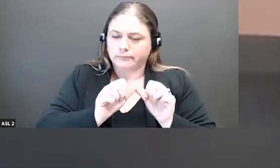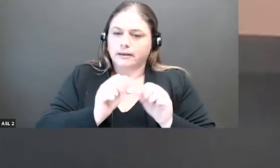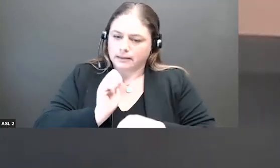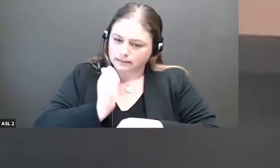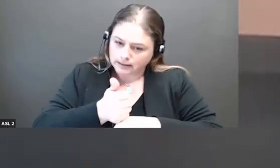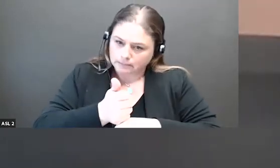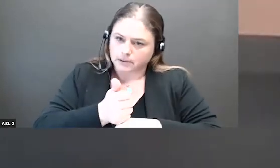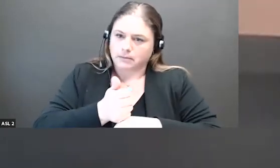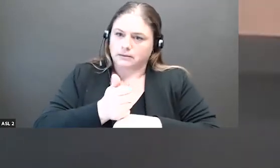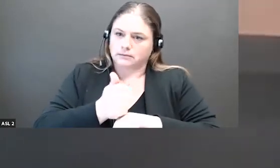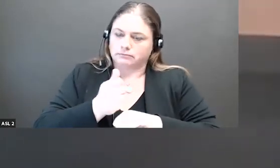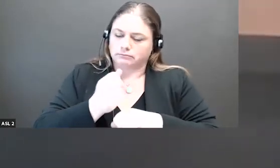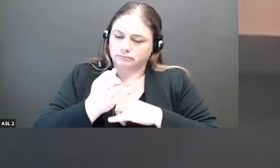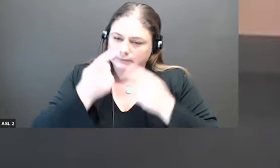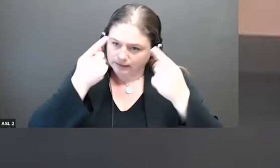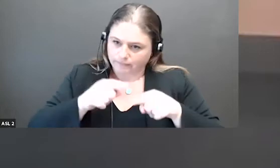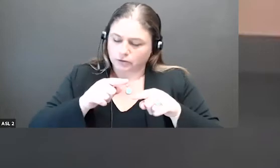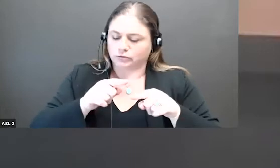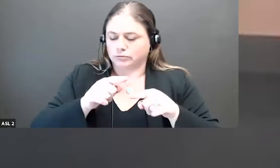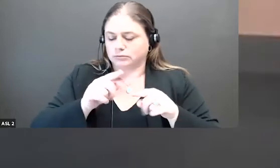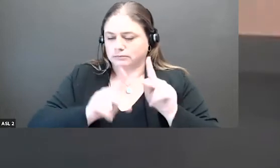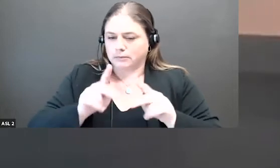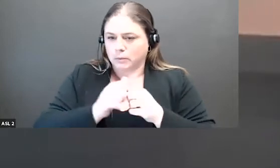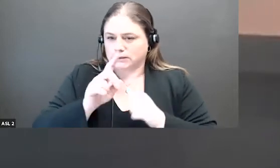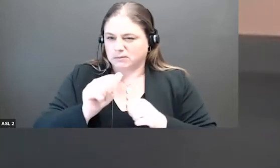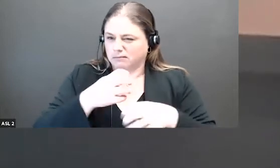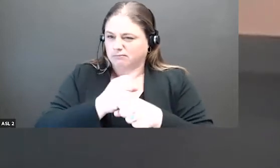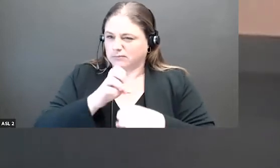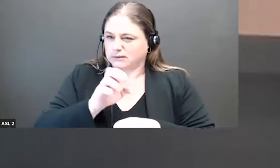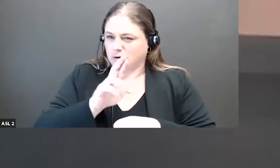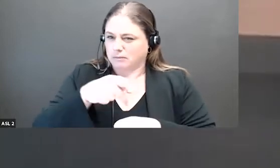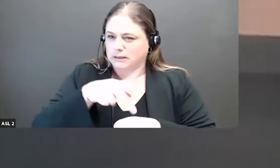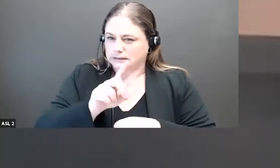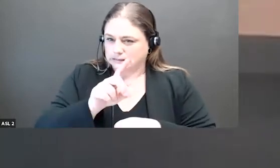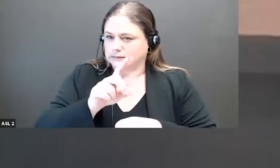Disabilities, both internationally and also its implementation in Canada. So, Steve has a unique